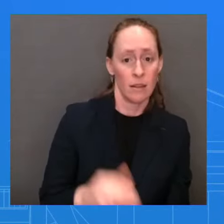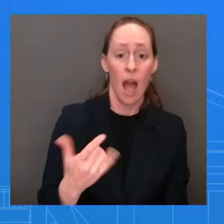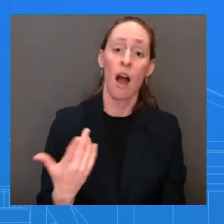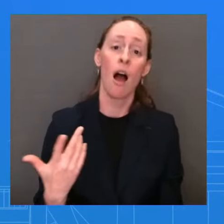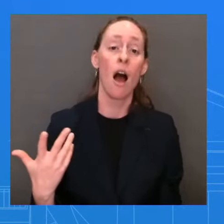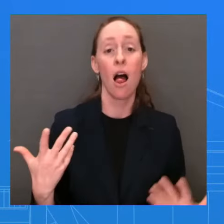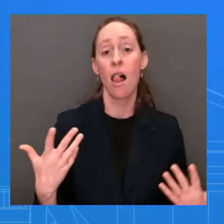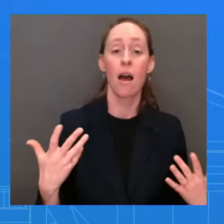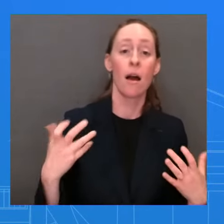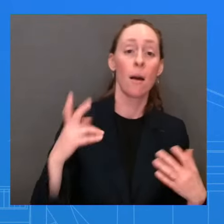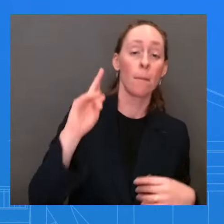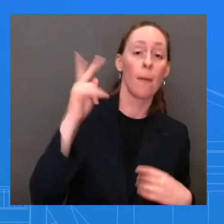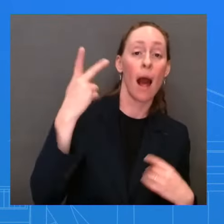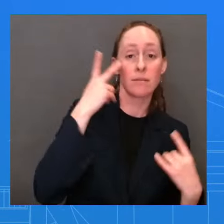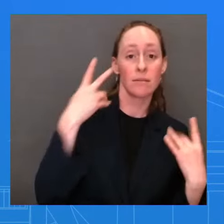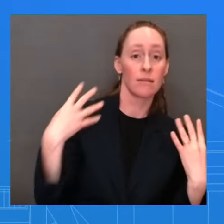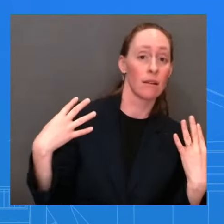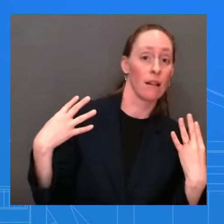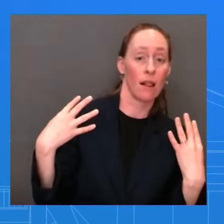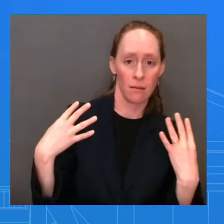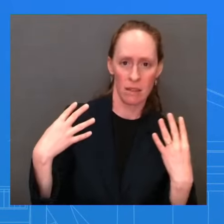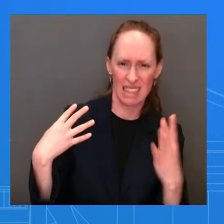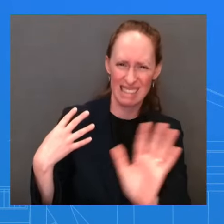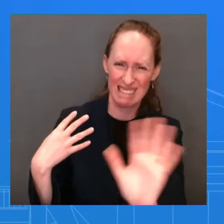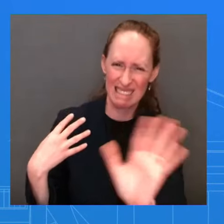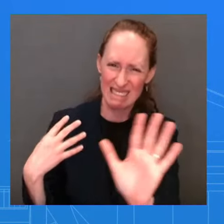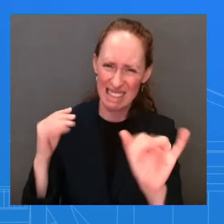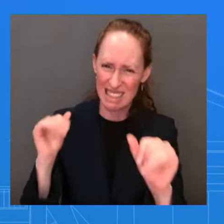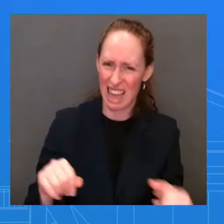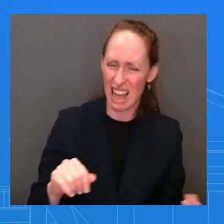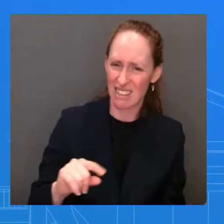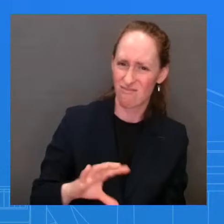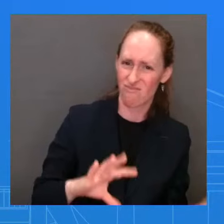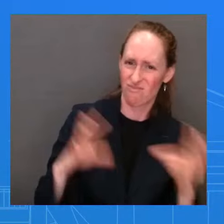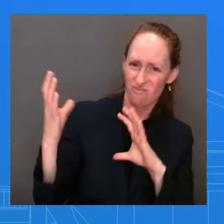and our national security. And as the Secretary of Defense said, and I'll quote,